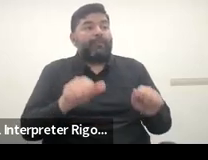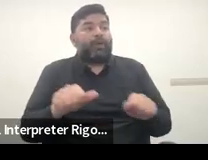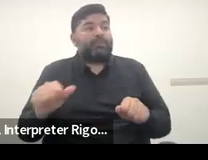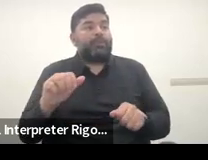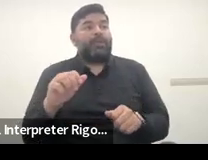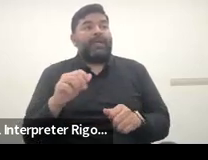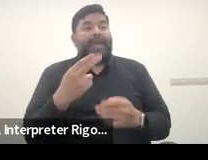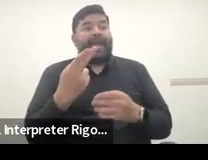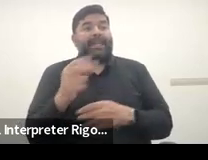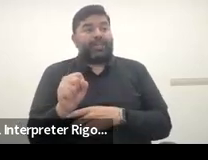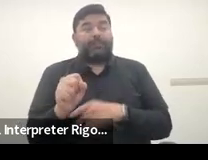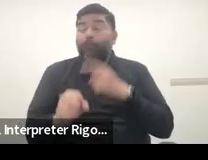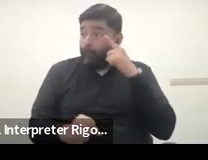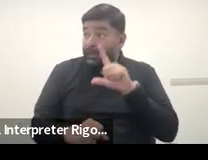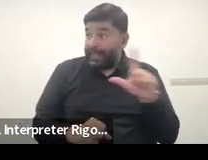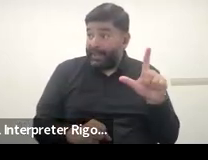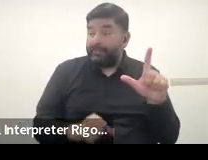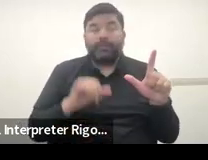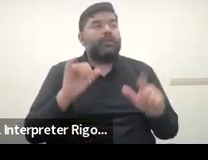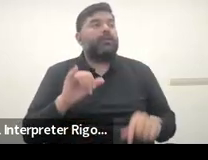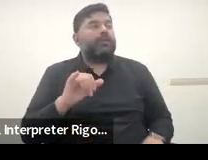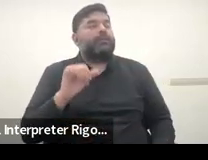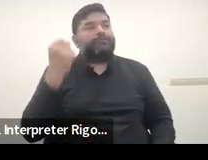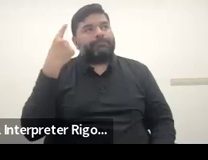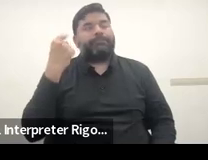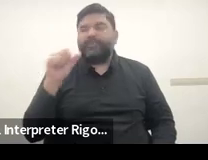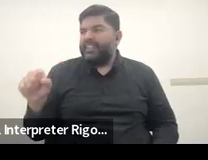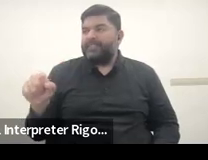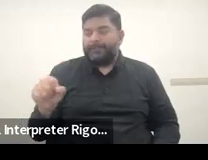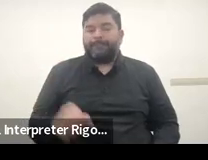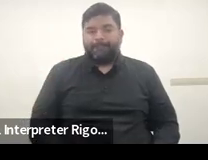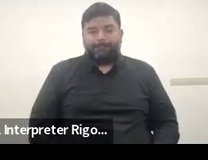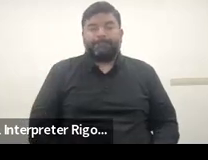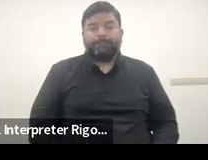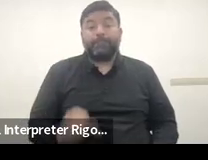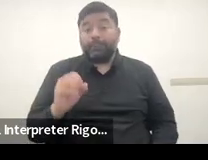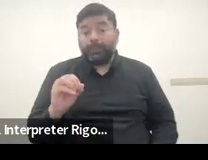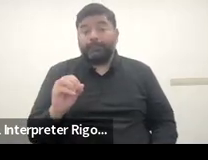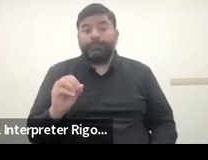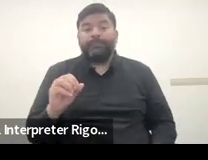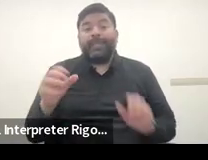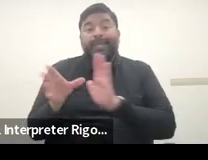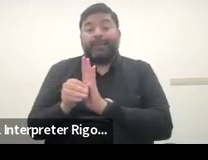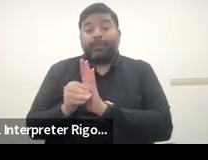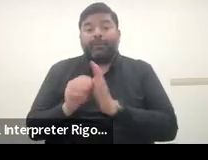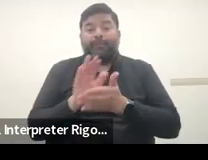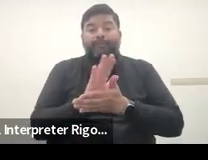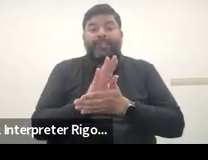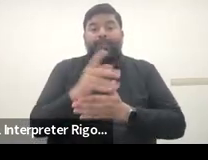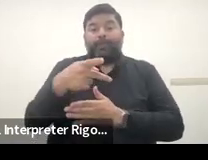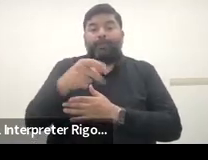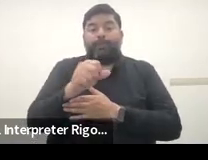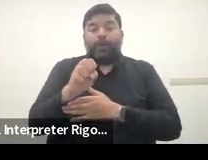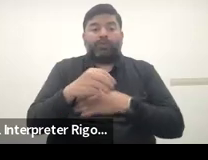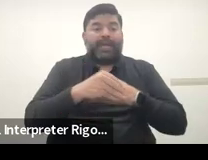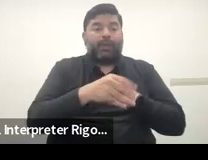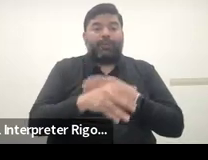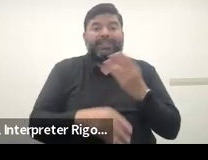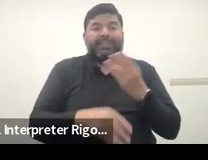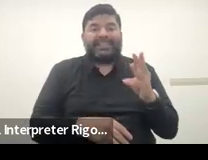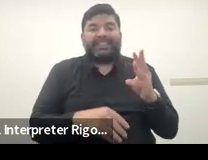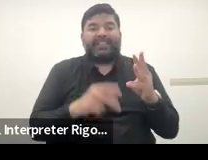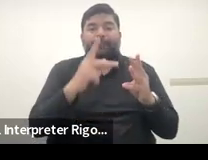either hand. AUDIENCE MEMBER: for the left hand, okay. LEE: Yeah so input video, output the 16 phoneme types. And then going